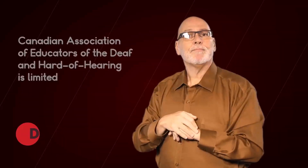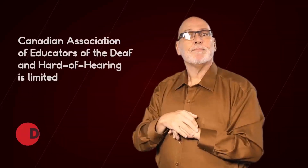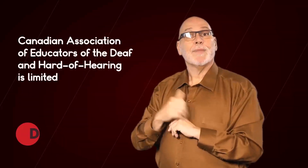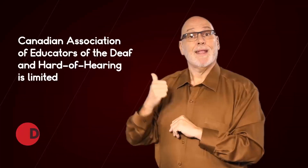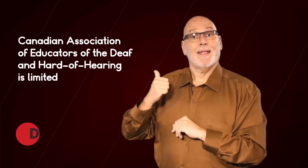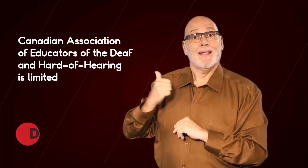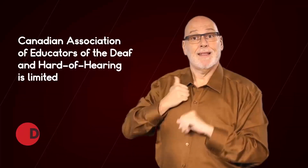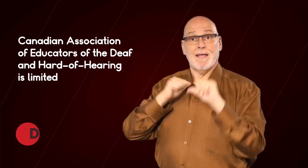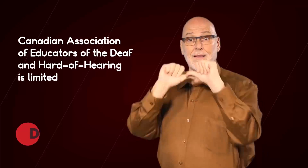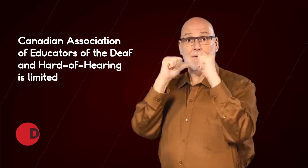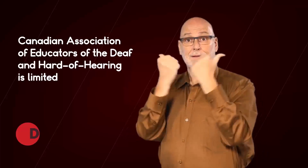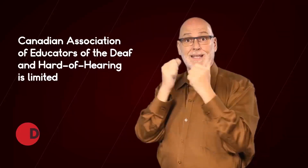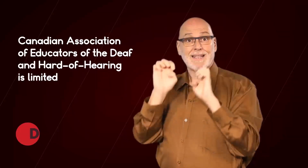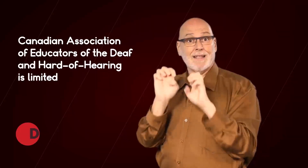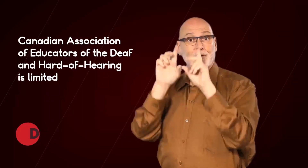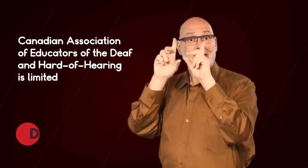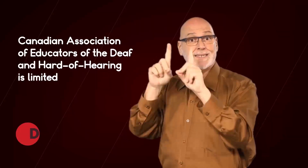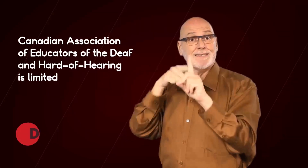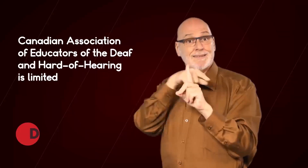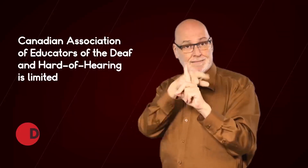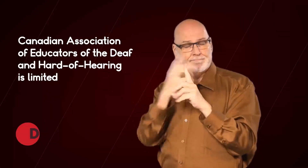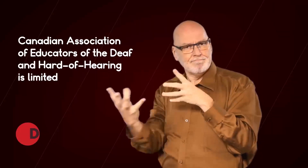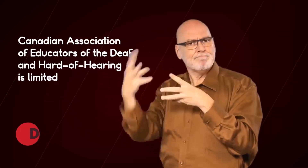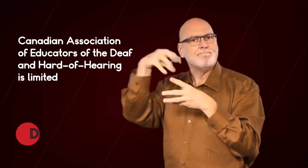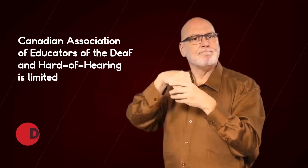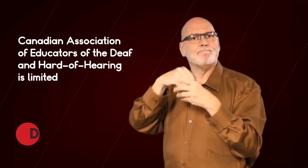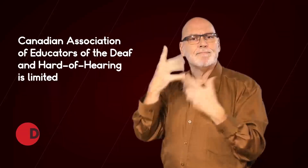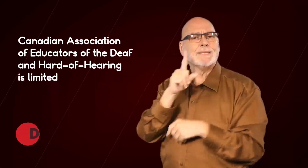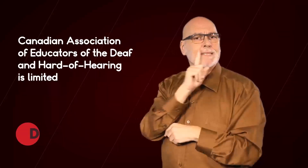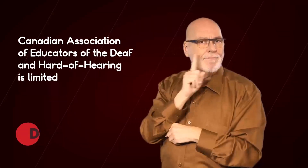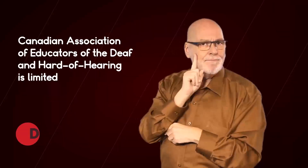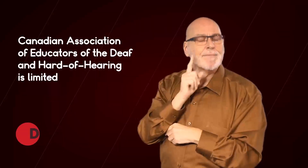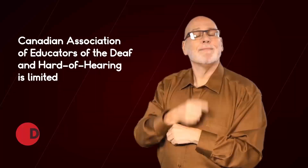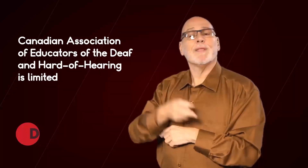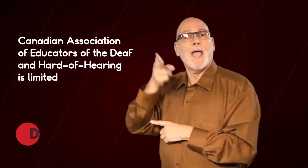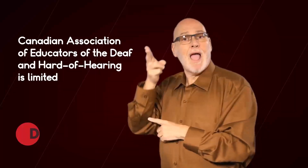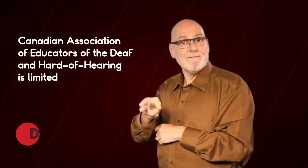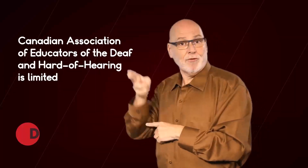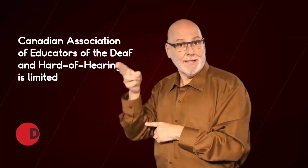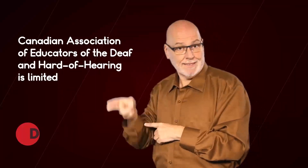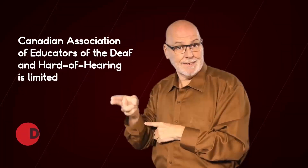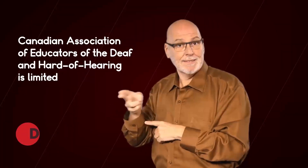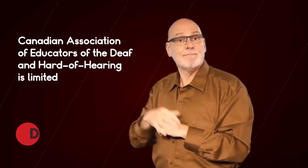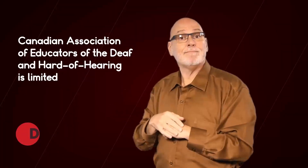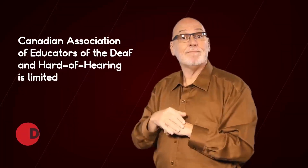The Canadian Association of Educators of the Deaf and Hard-of-Hearing.